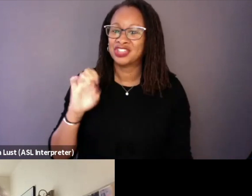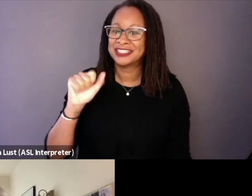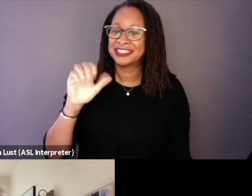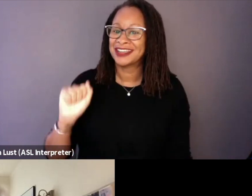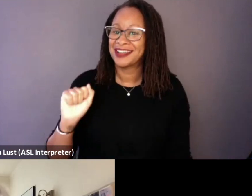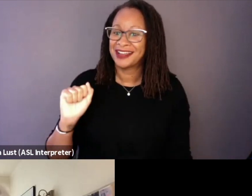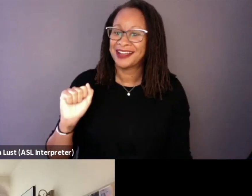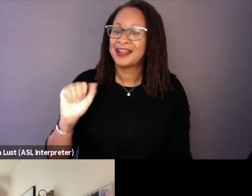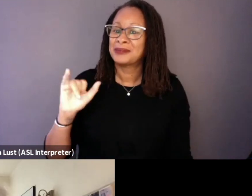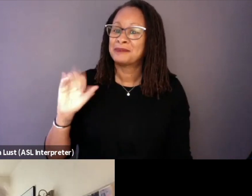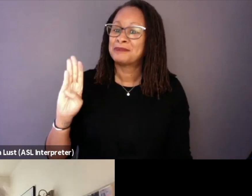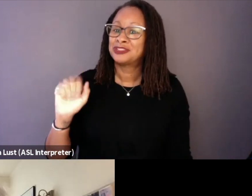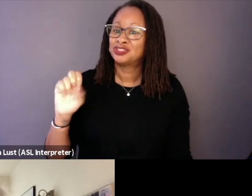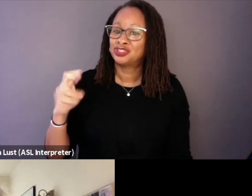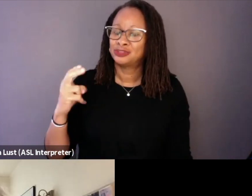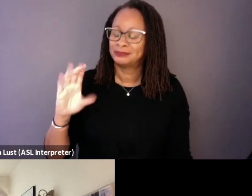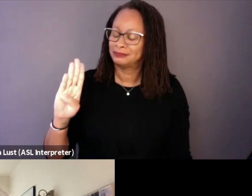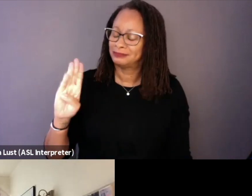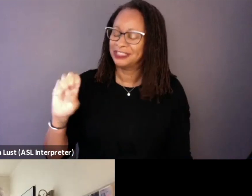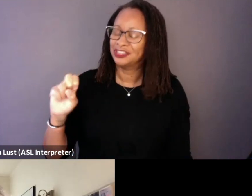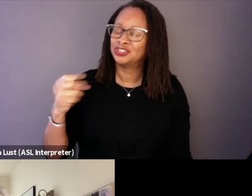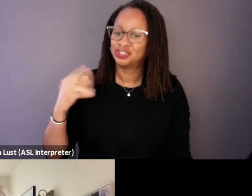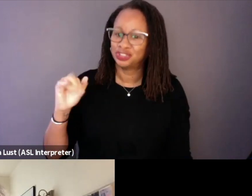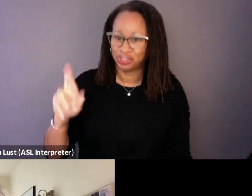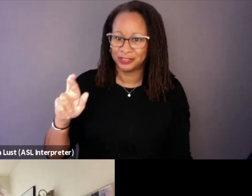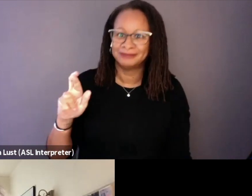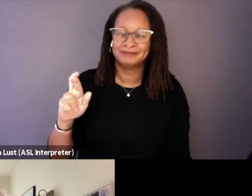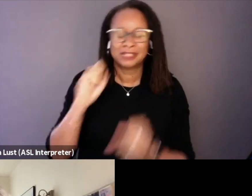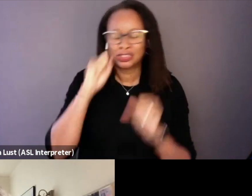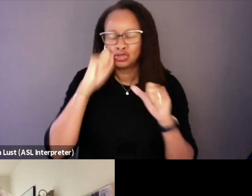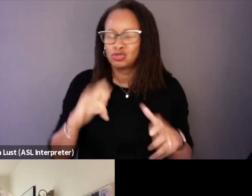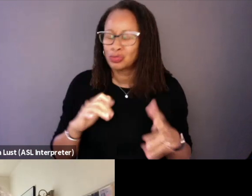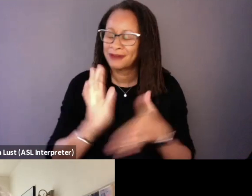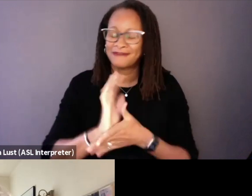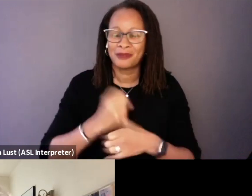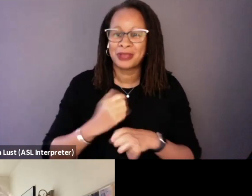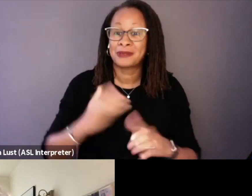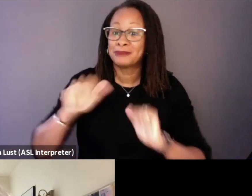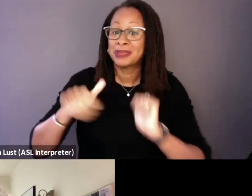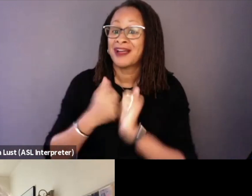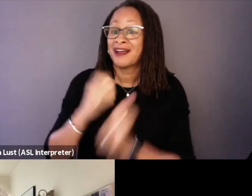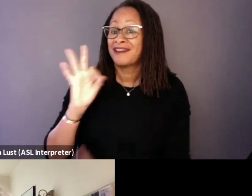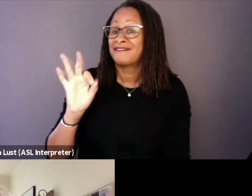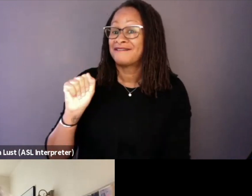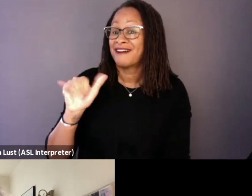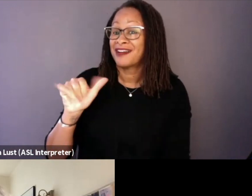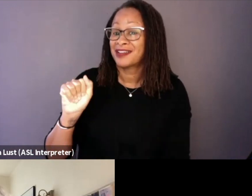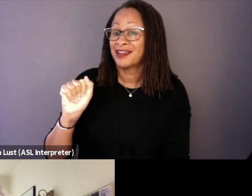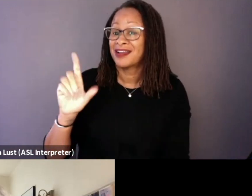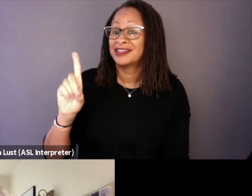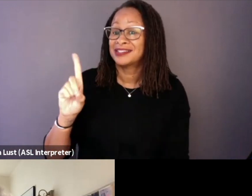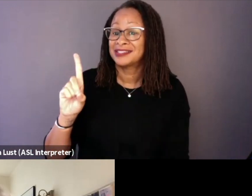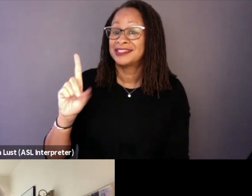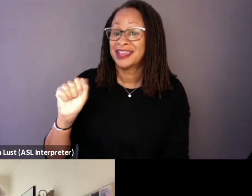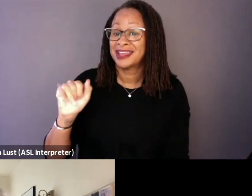the extraordinary filmmaker behind Faya Dayi, a movie that is really unlike any other.